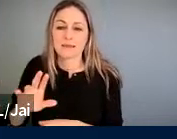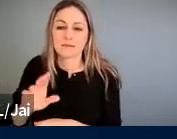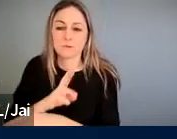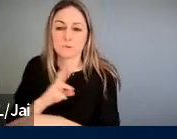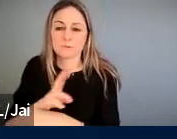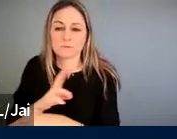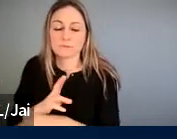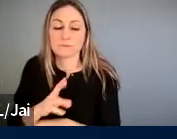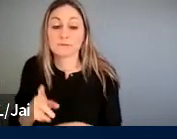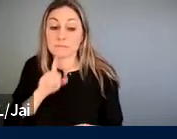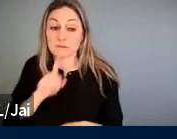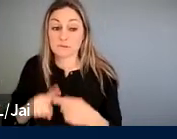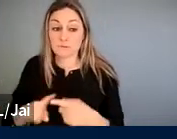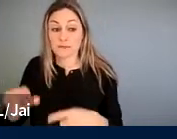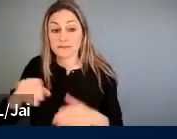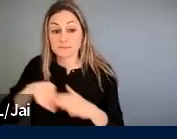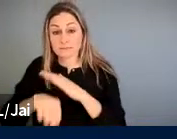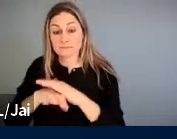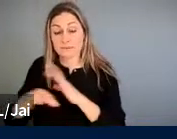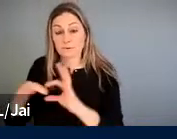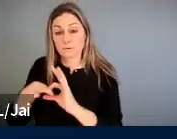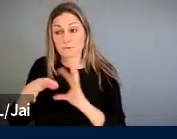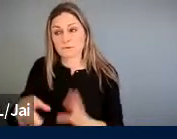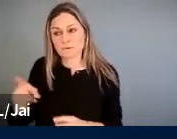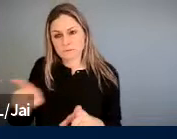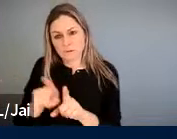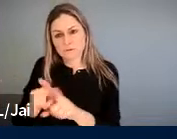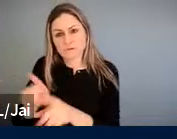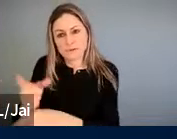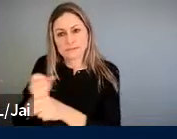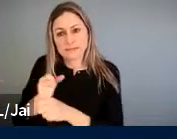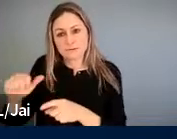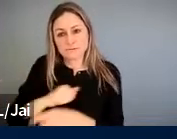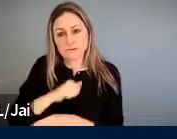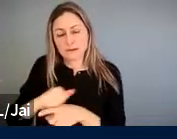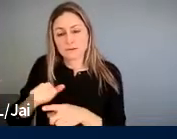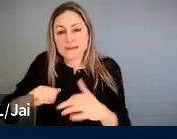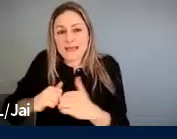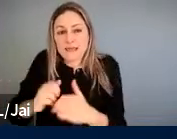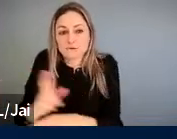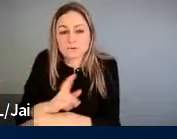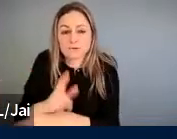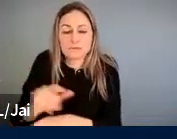accessibility coordinators are all the receiving training on the use of the AI tool so that they,